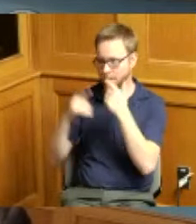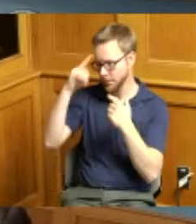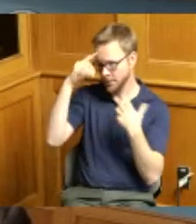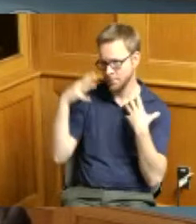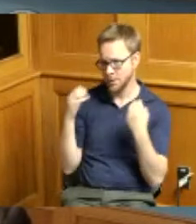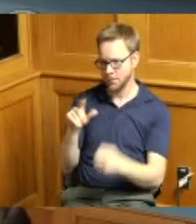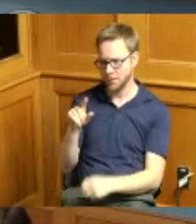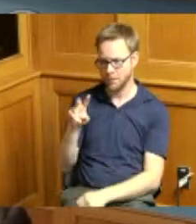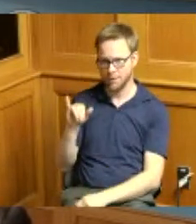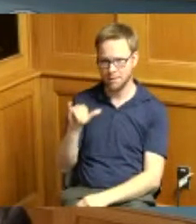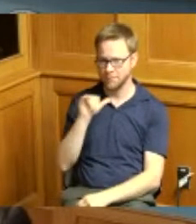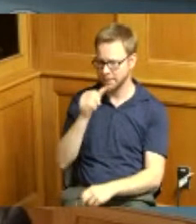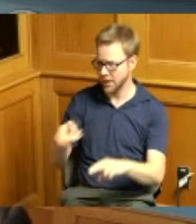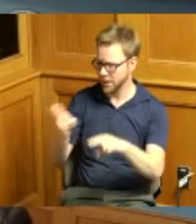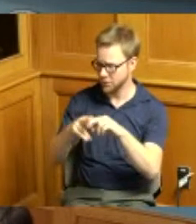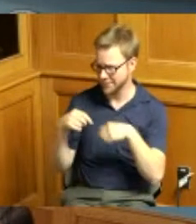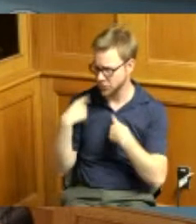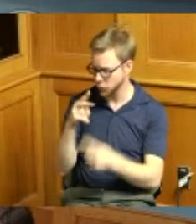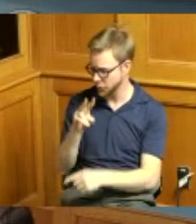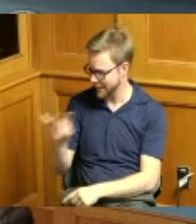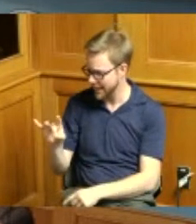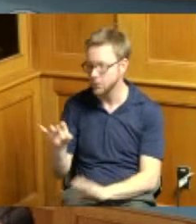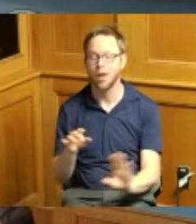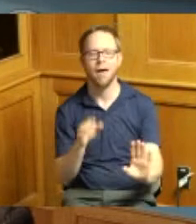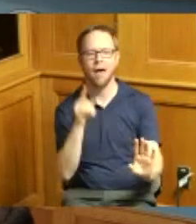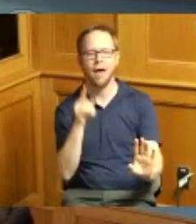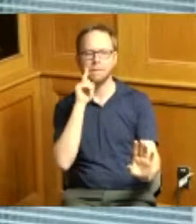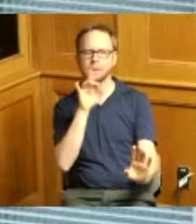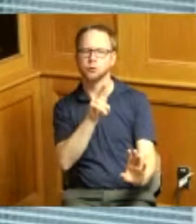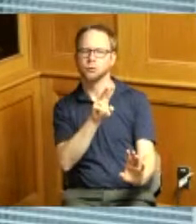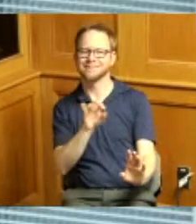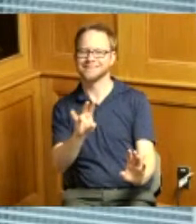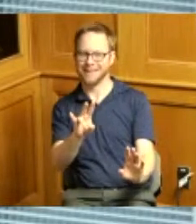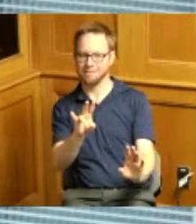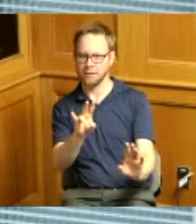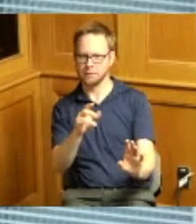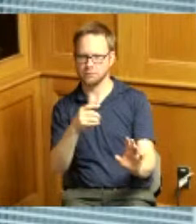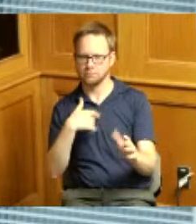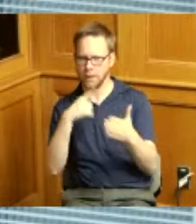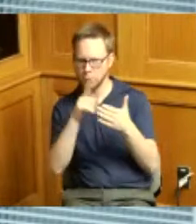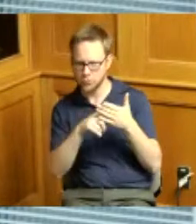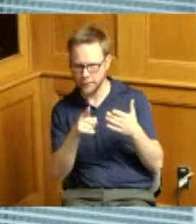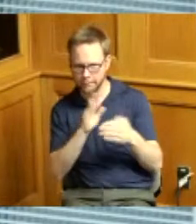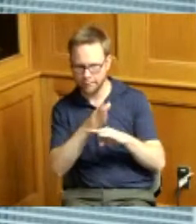2008 or 2007 I believe we just double we were double checking that after the meetings 2007.